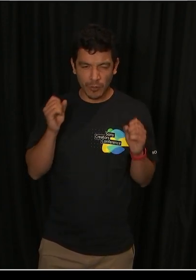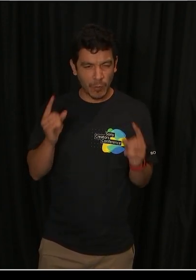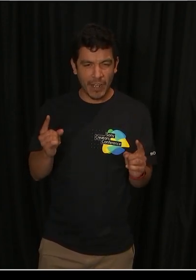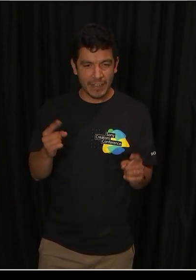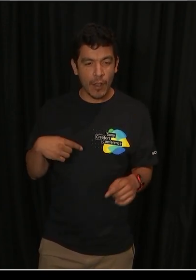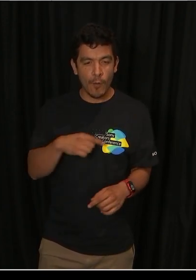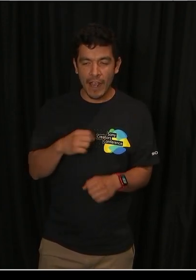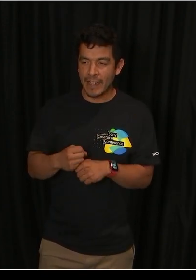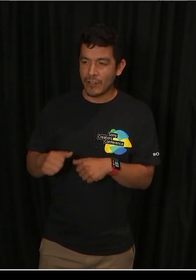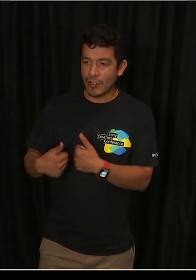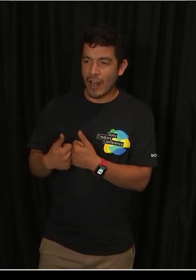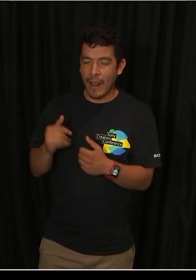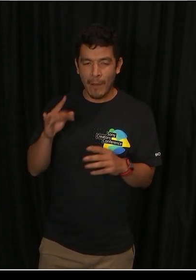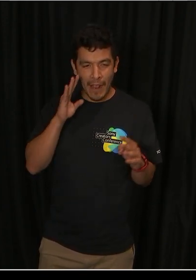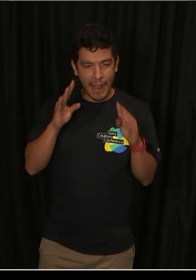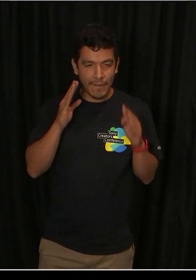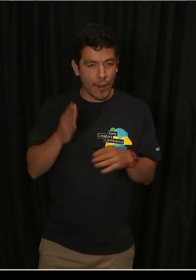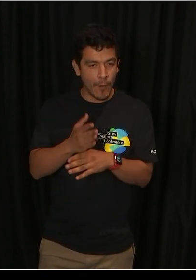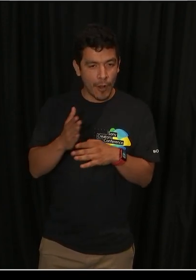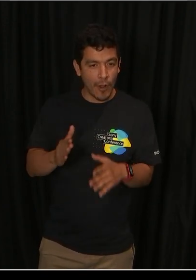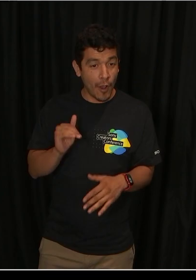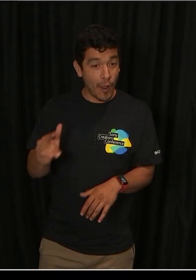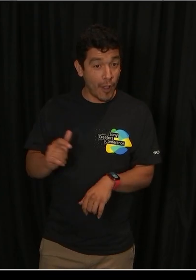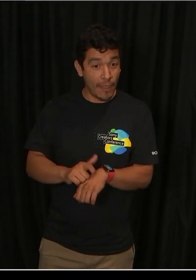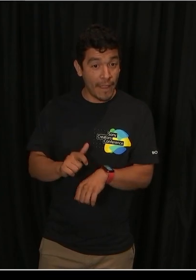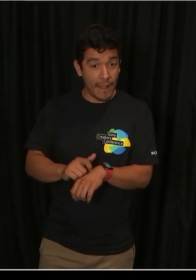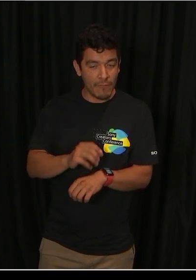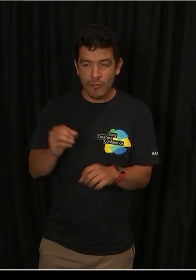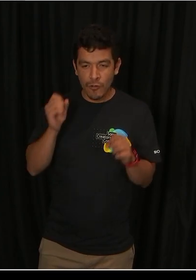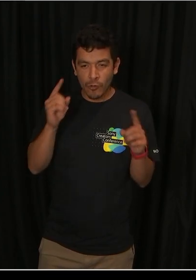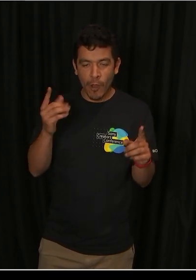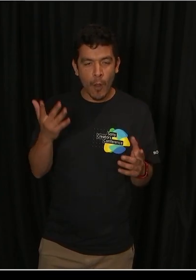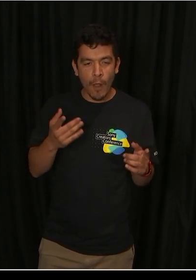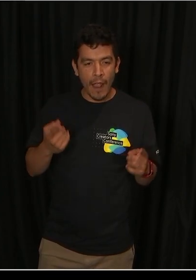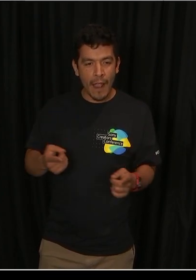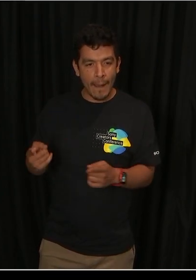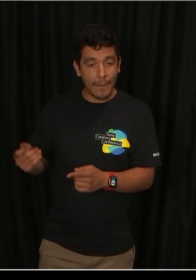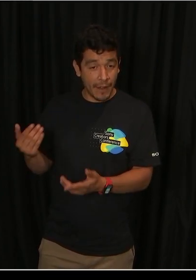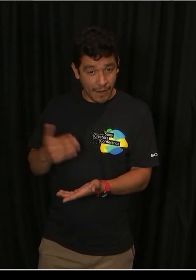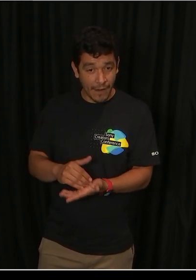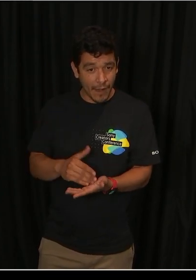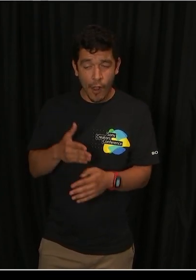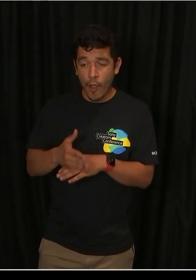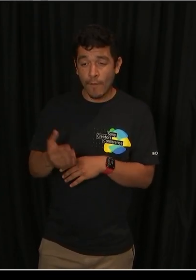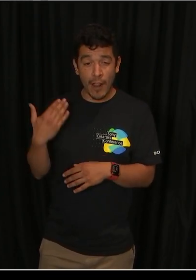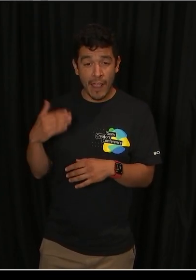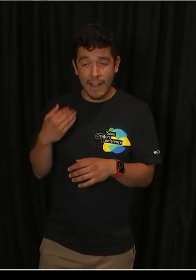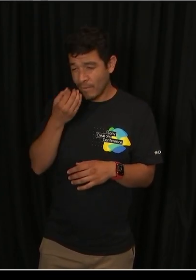challenged by creative partners all the time. And it's no surprise what happened again, over the course of the last couple of years